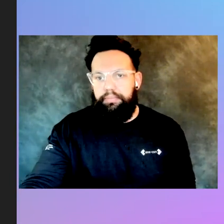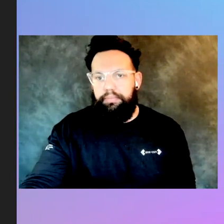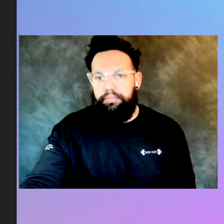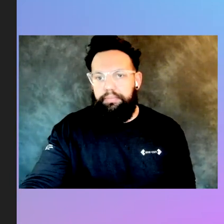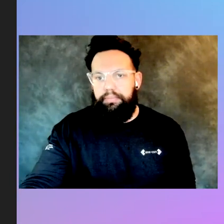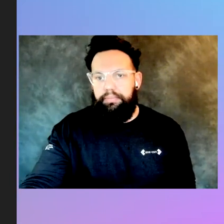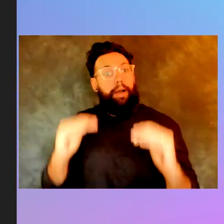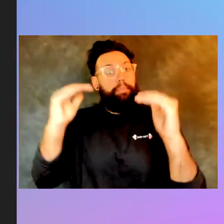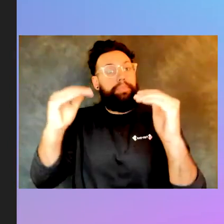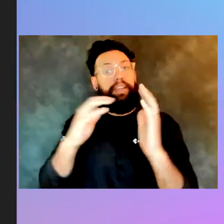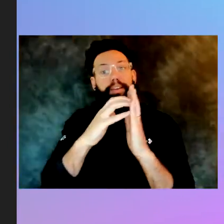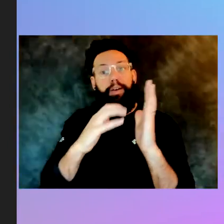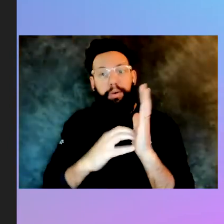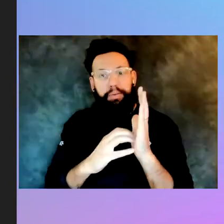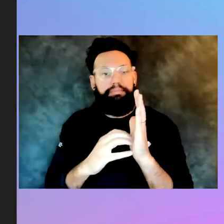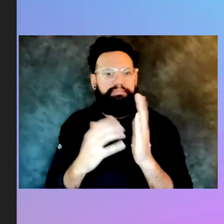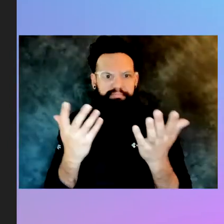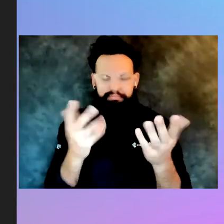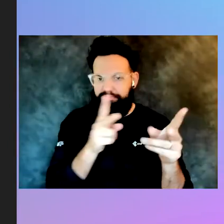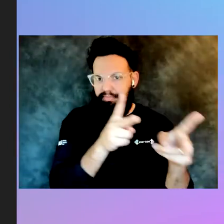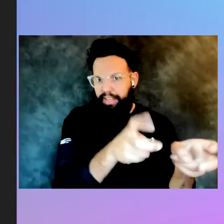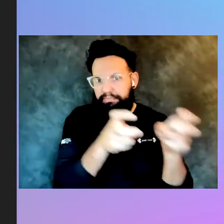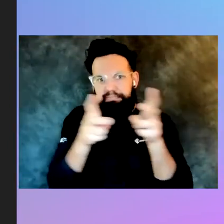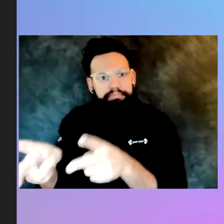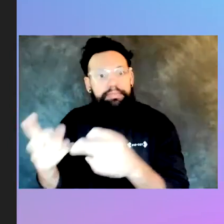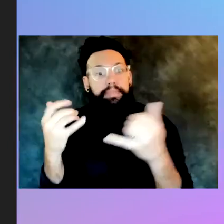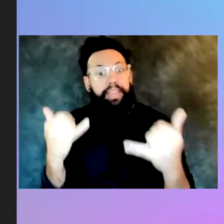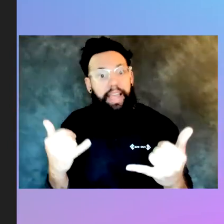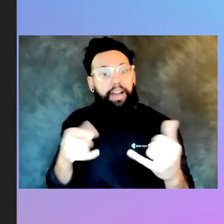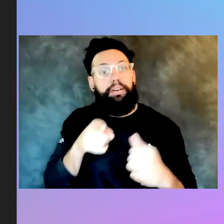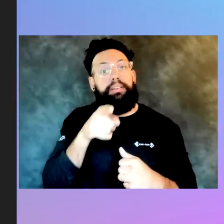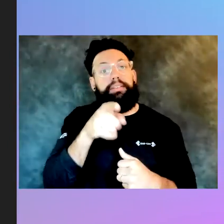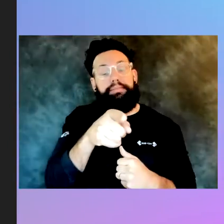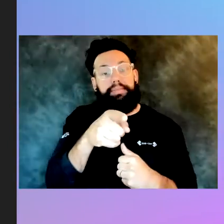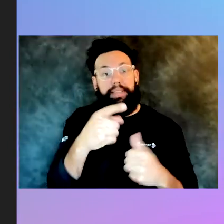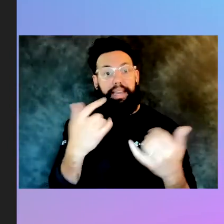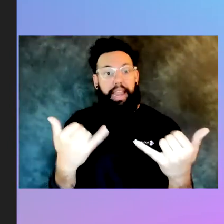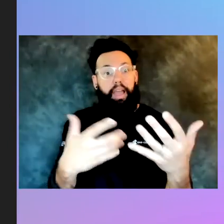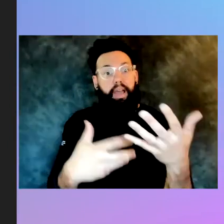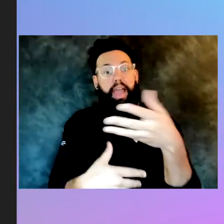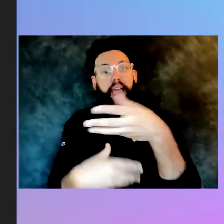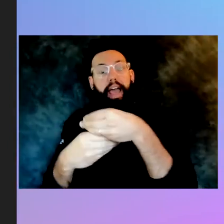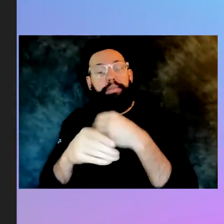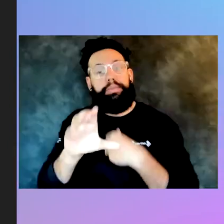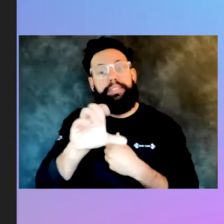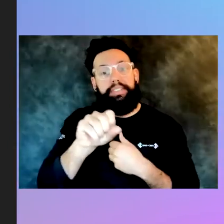the class into our CSS now. So let's copy that new class and